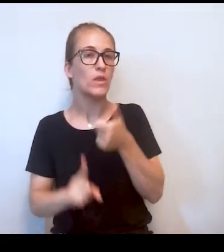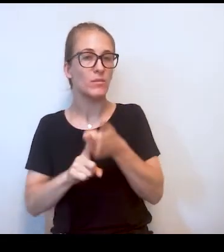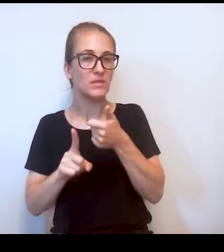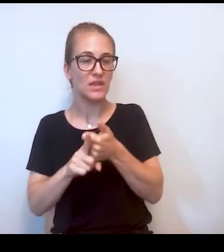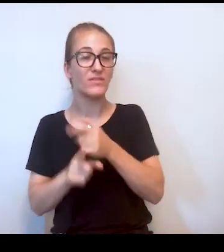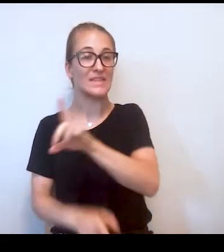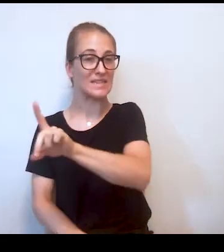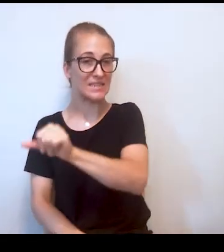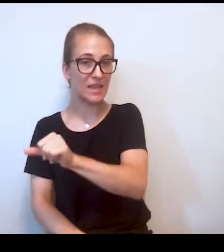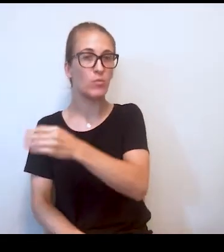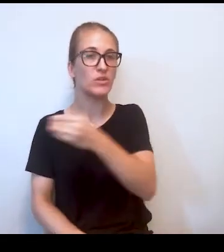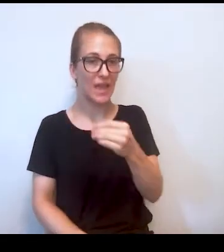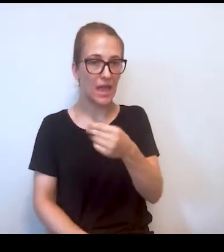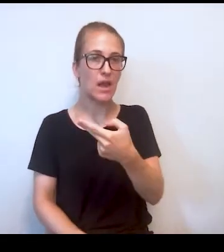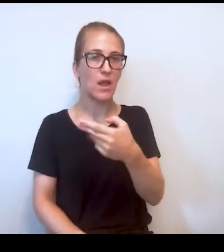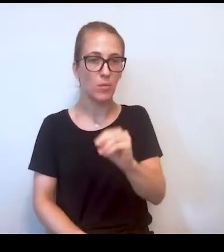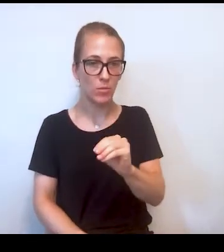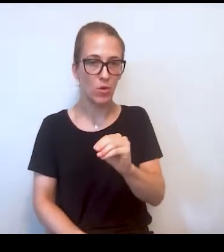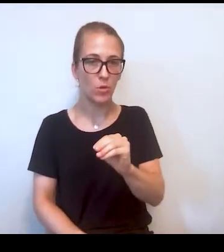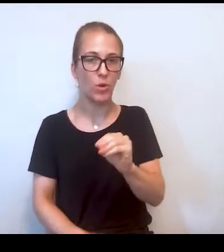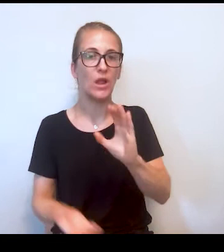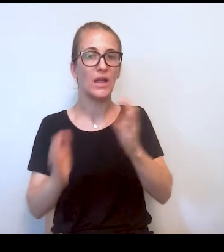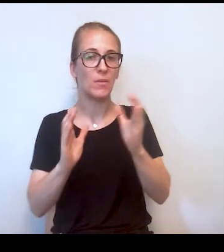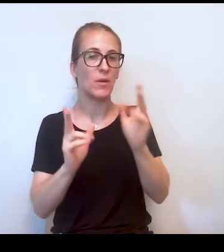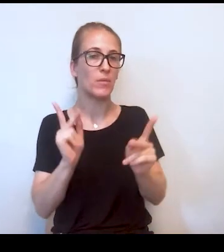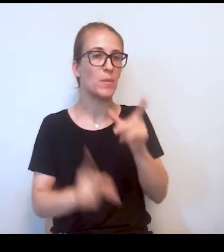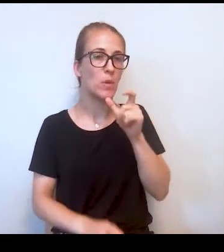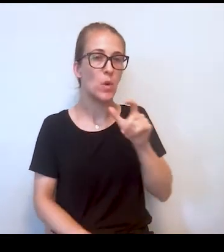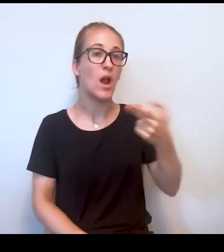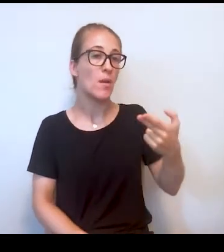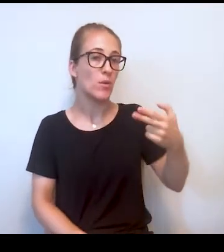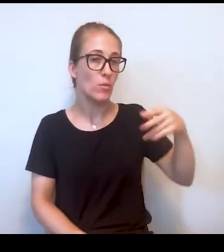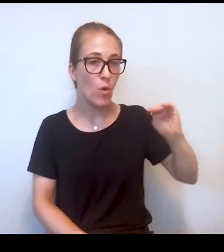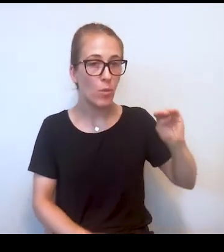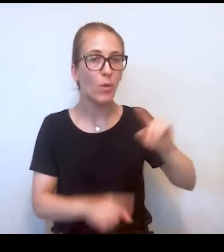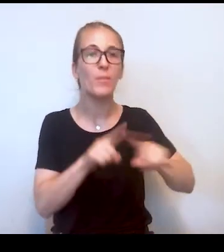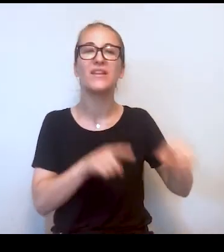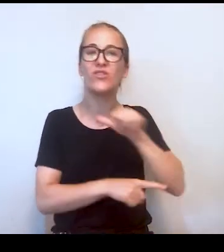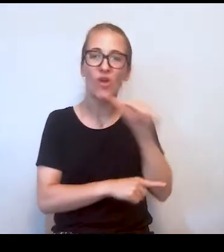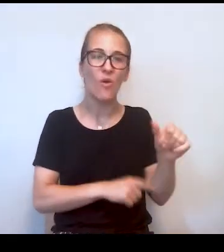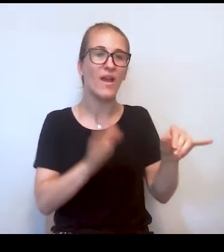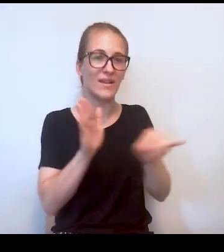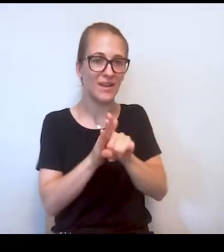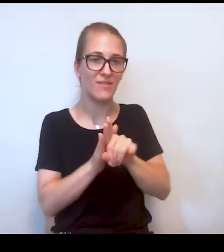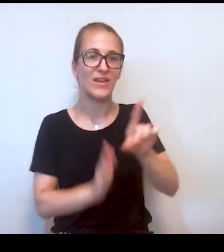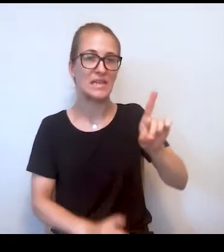and don't identify that way and are doing these incredible things